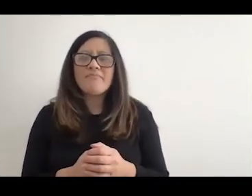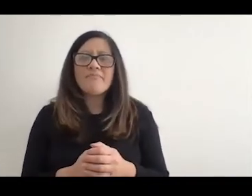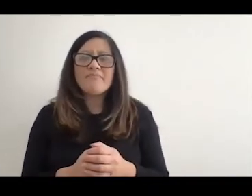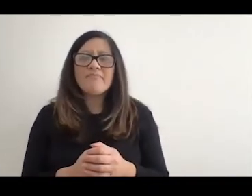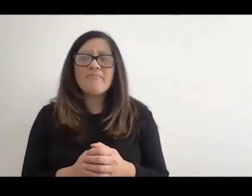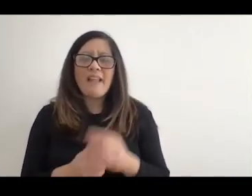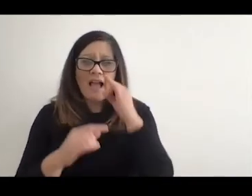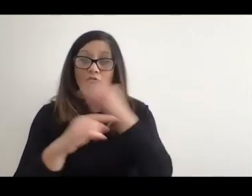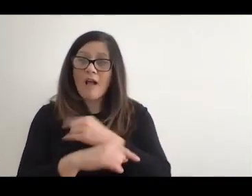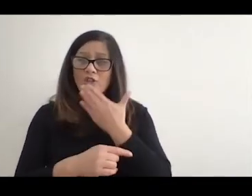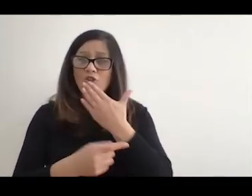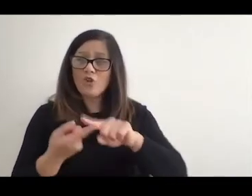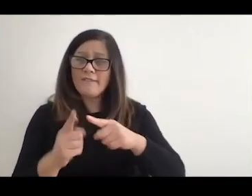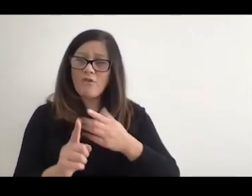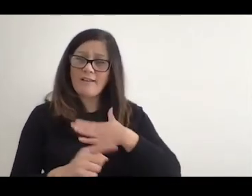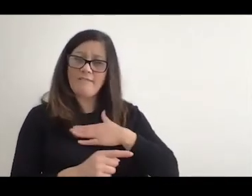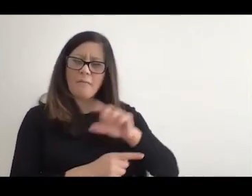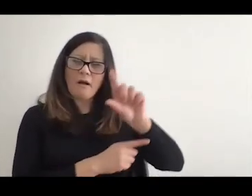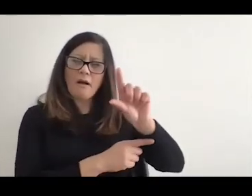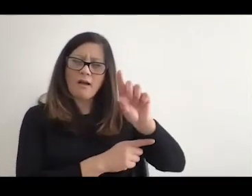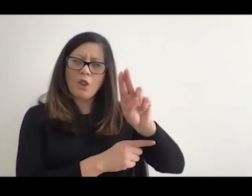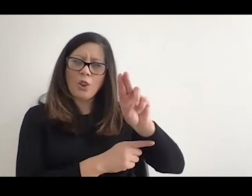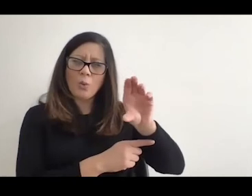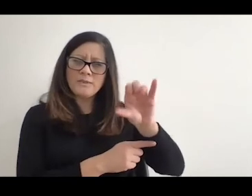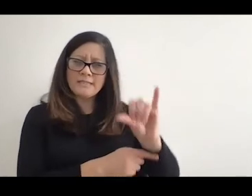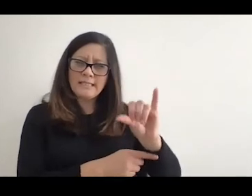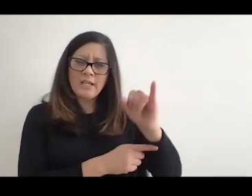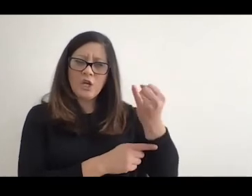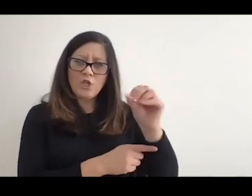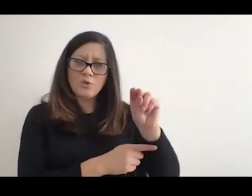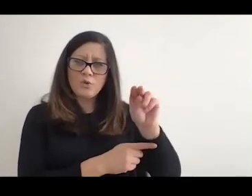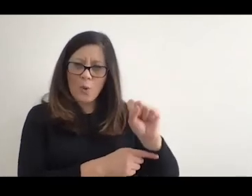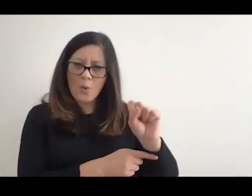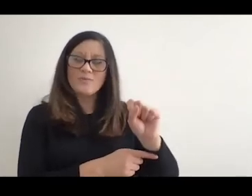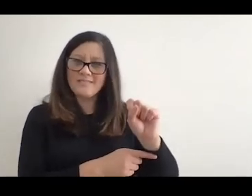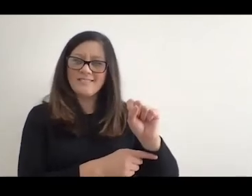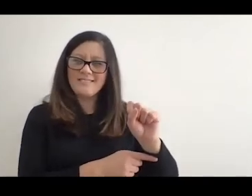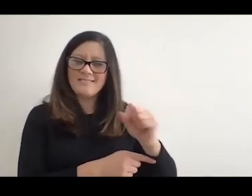Lucy Jones actually had a really great point when I read an article when she